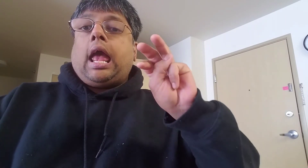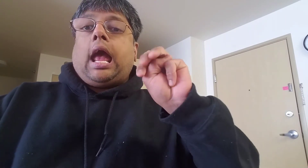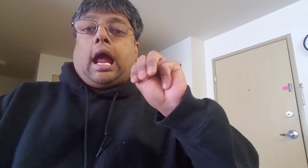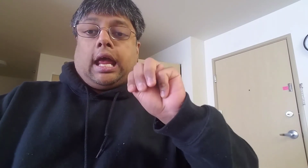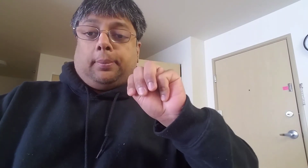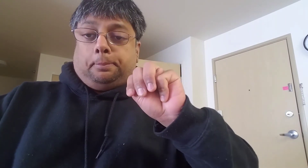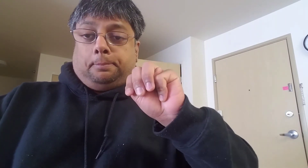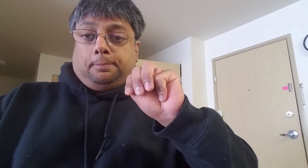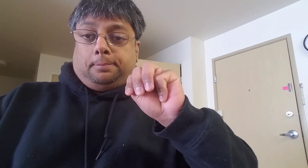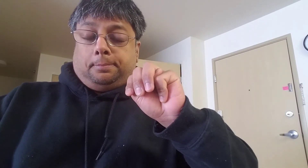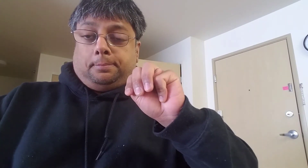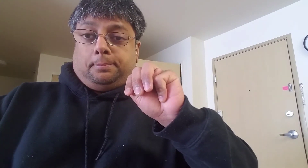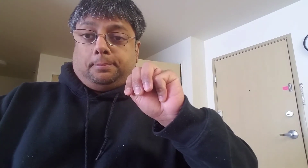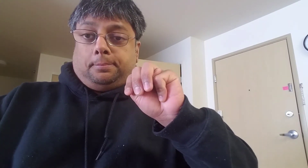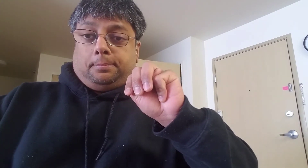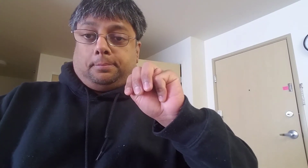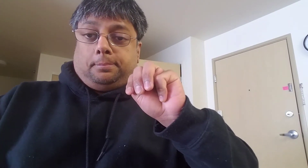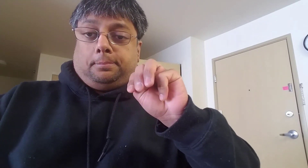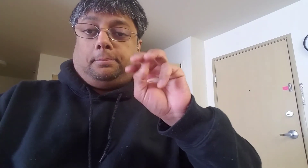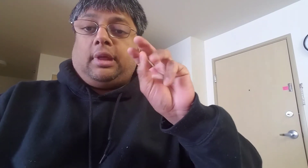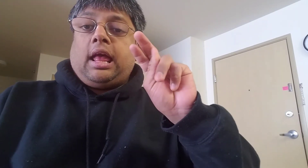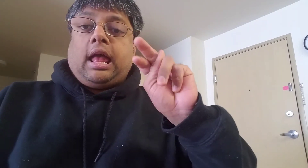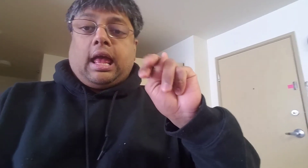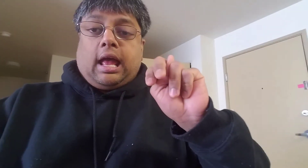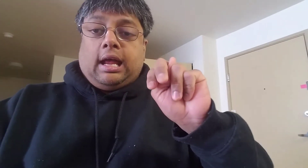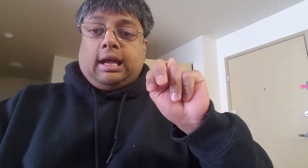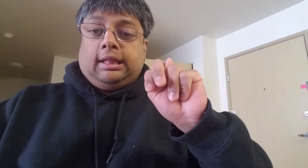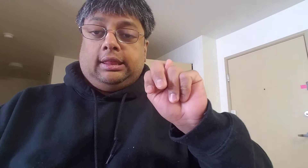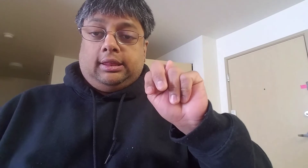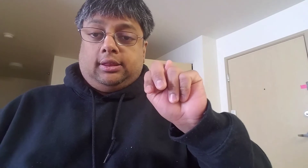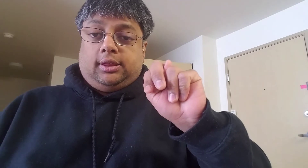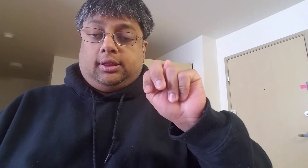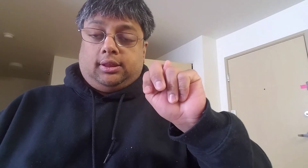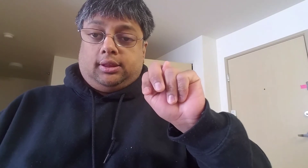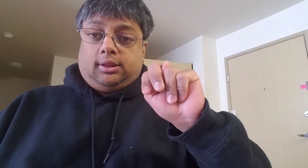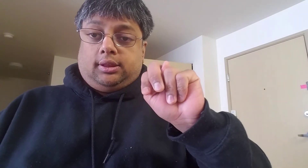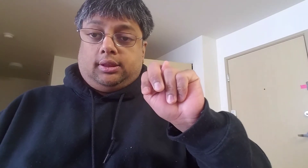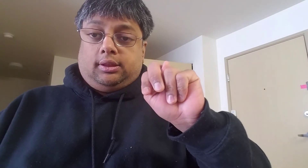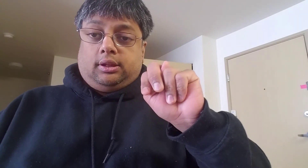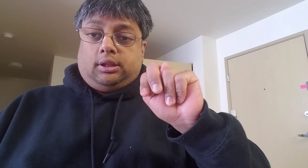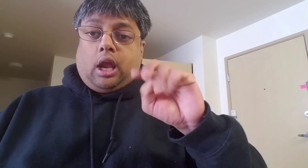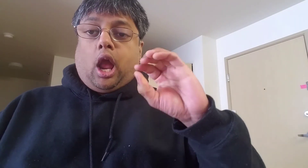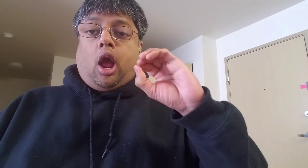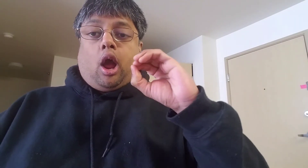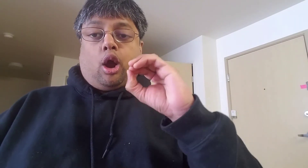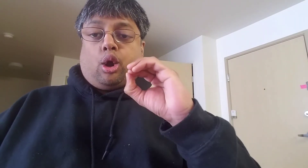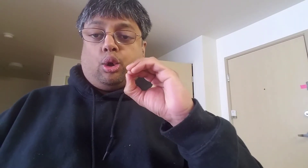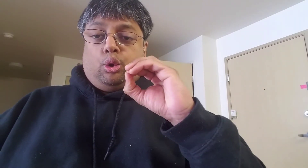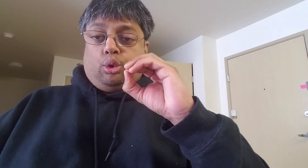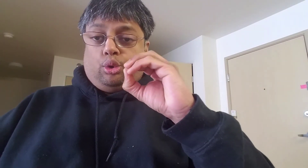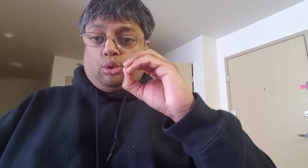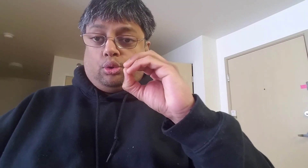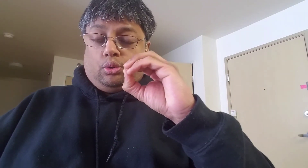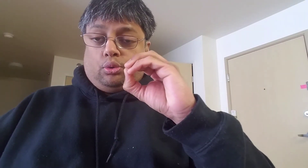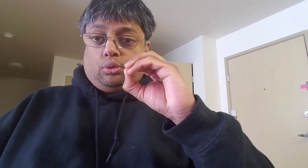"M" "N" "O"